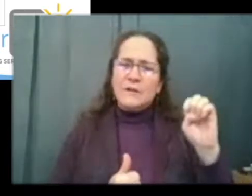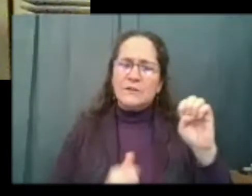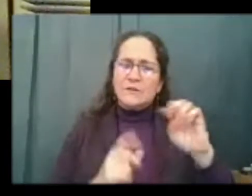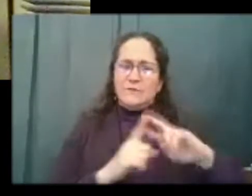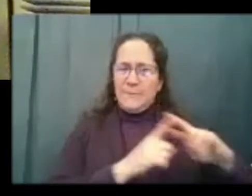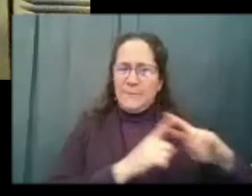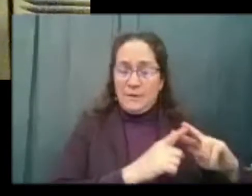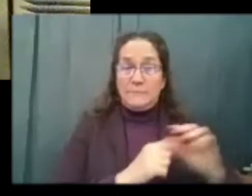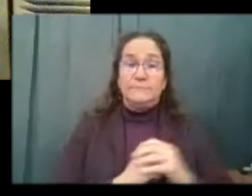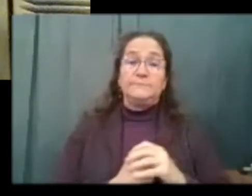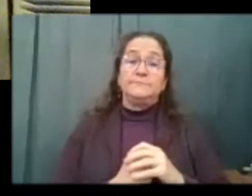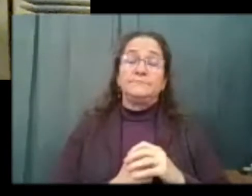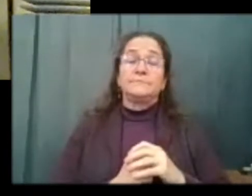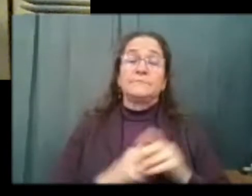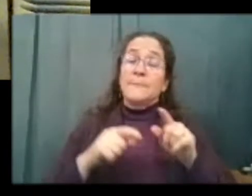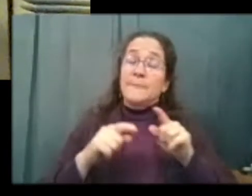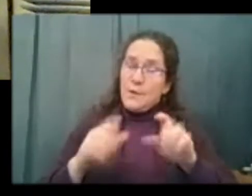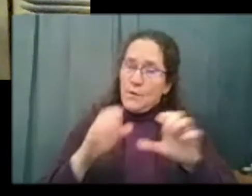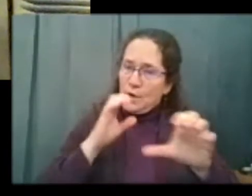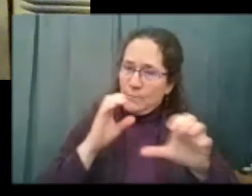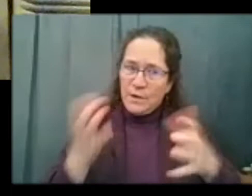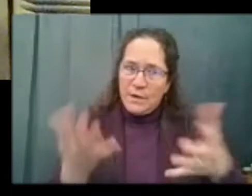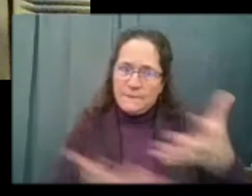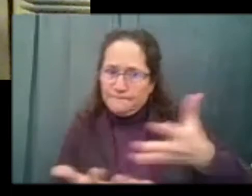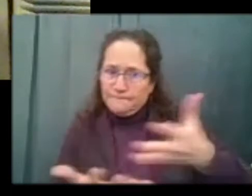We need to also remember that wait time should be practiced